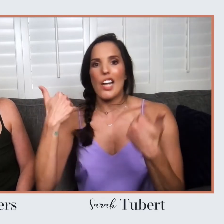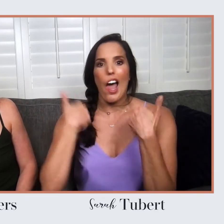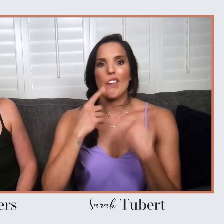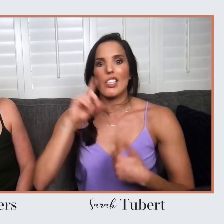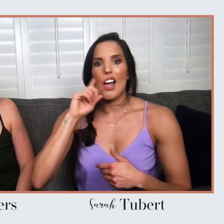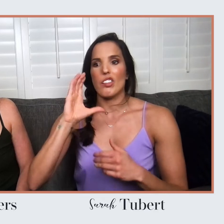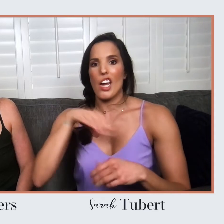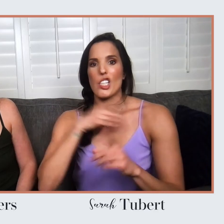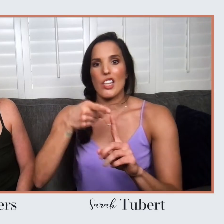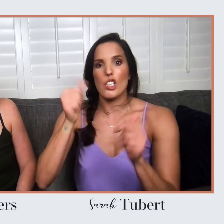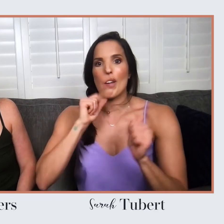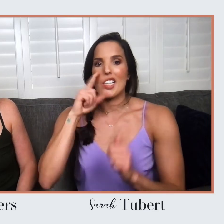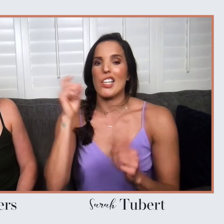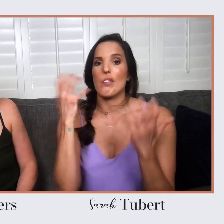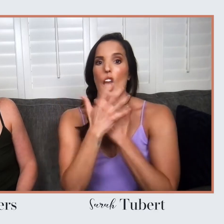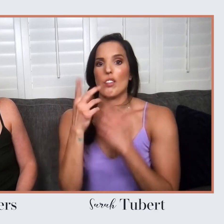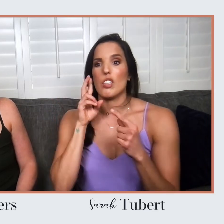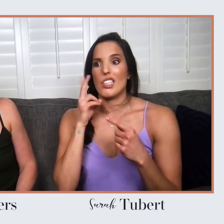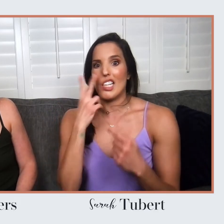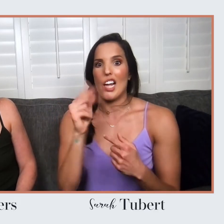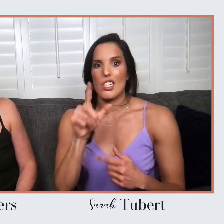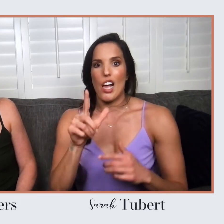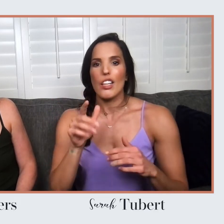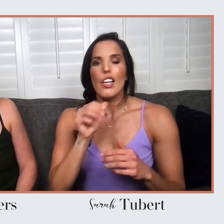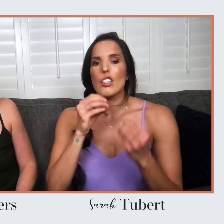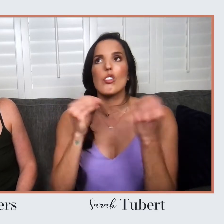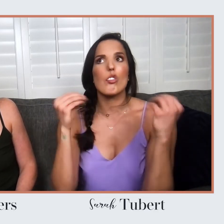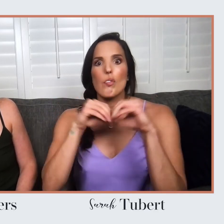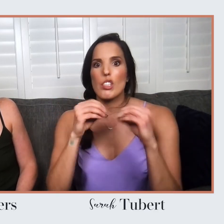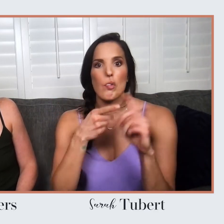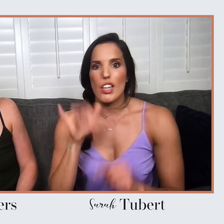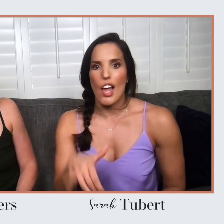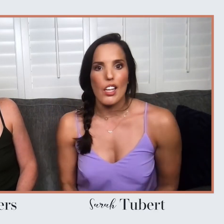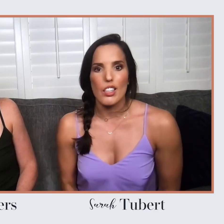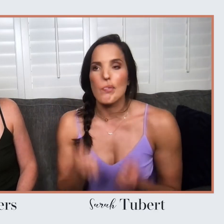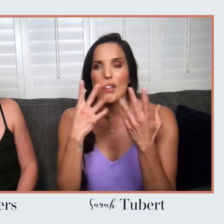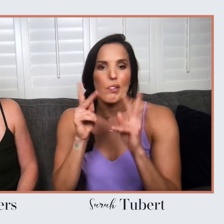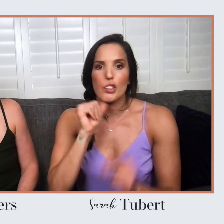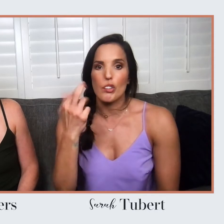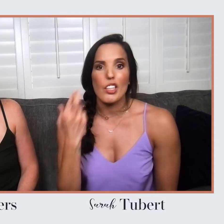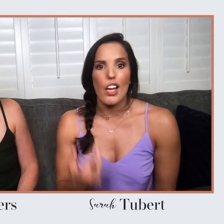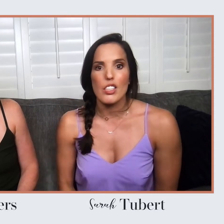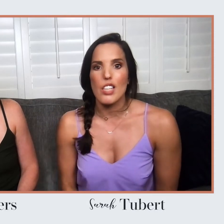to have a deaf character in this show because I think it'd be awesome to see ASL. There's so much more to that, that many people don't realize.